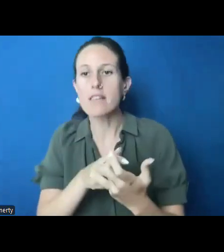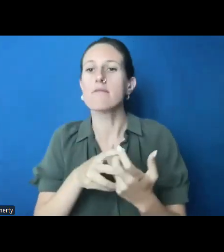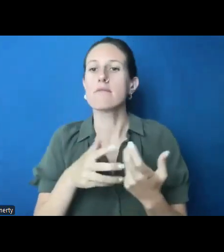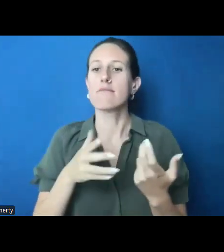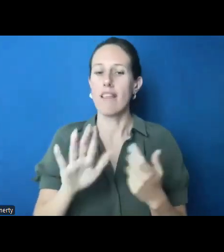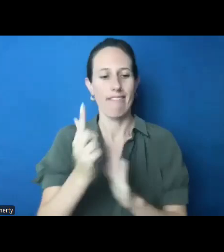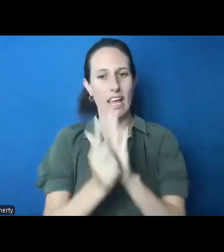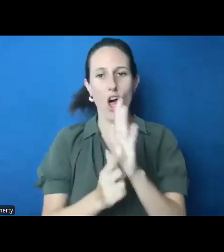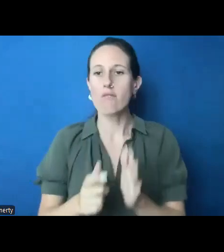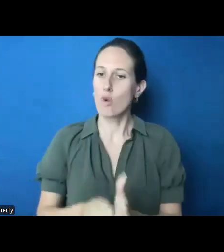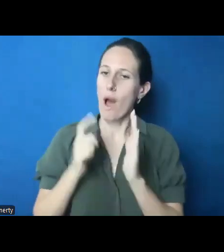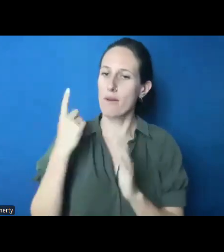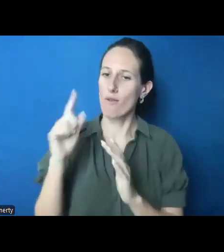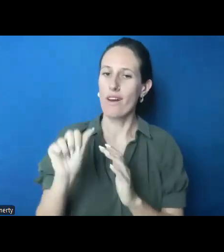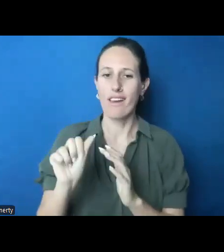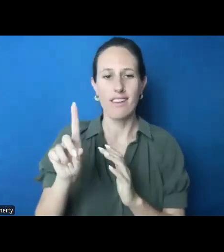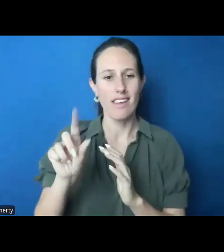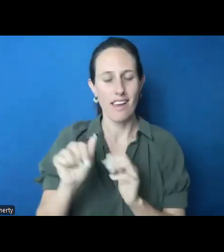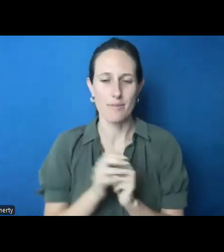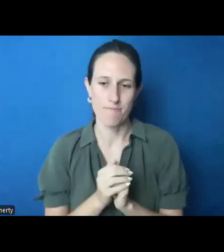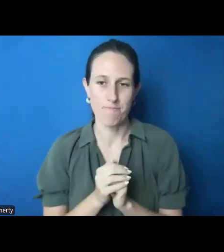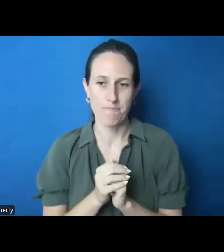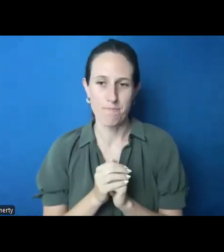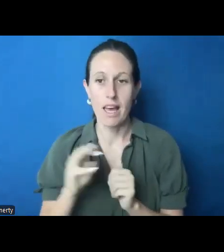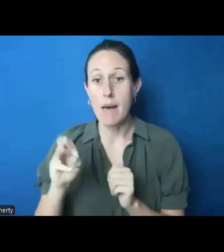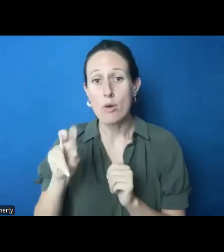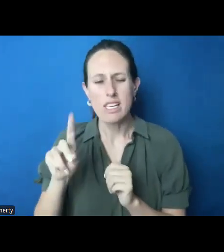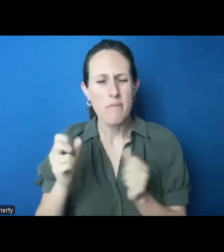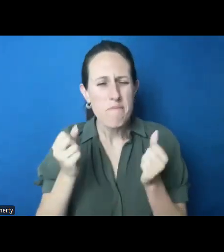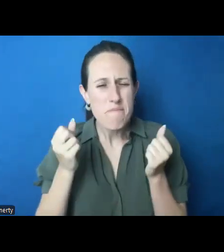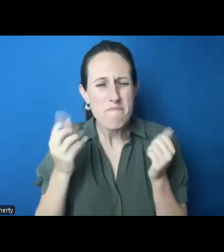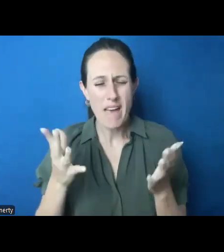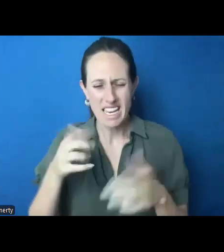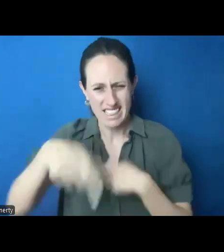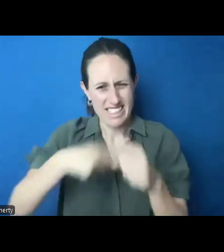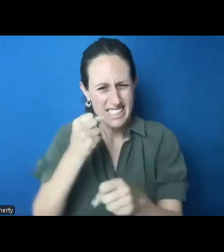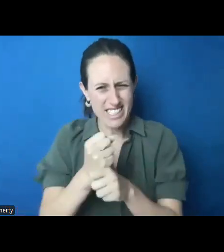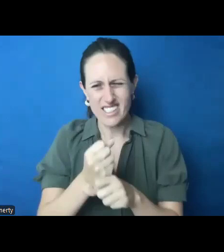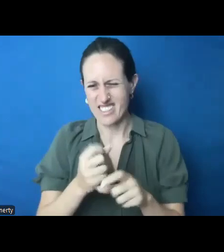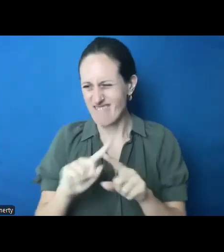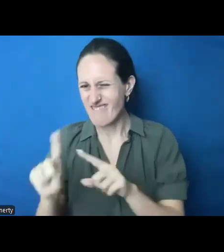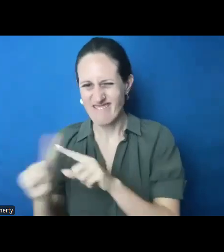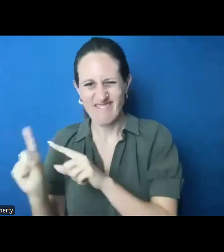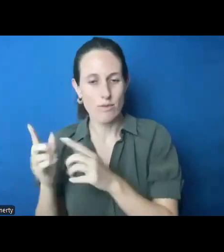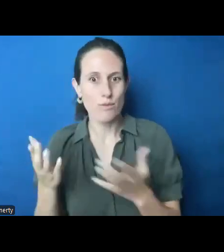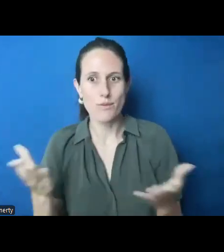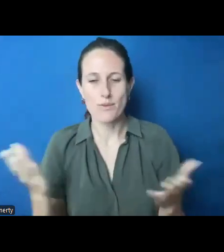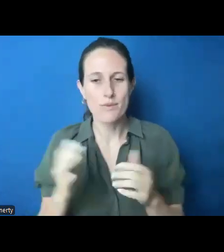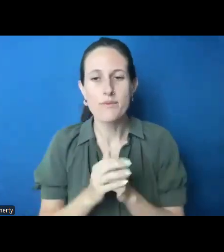can be accessible to all. MOD has a lot to be proud of this year. We have responded to over